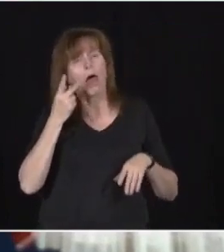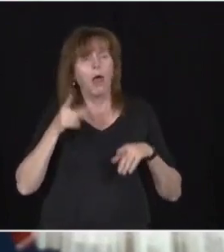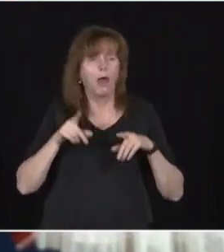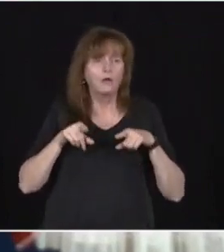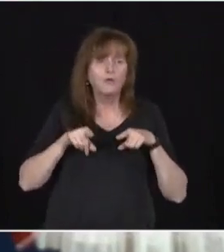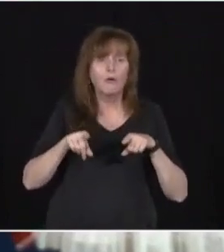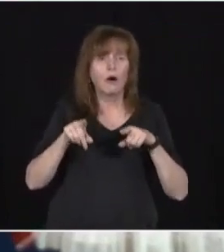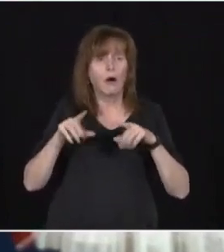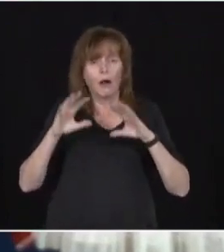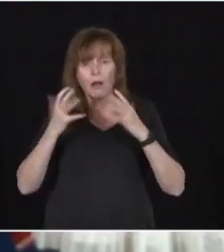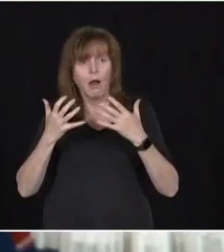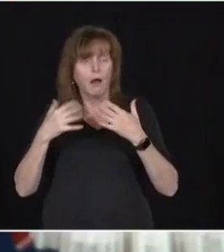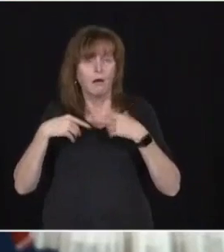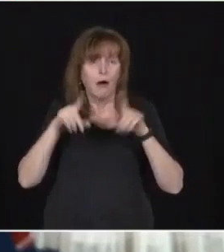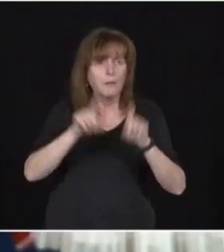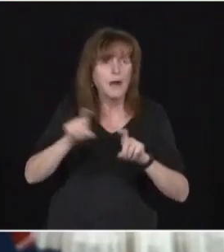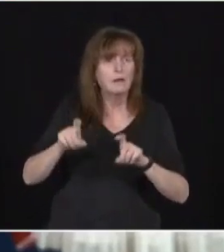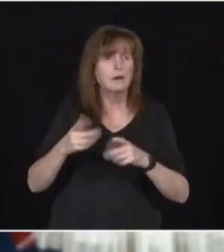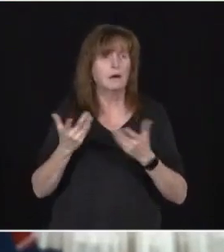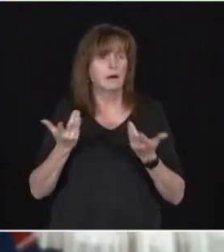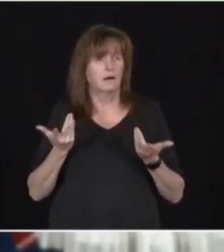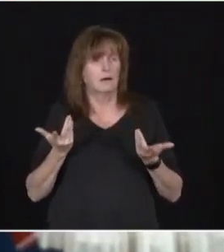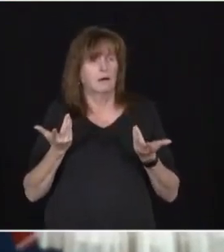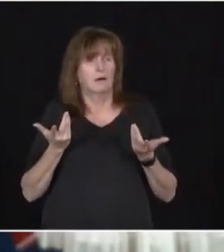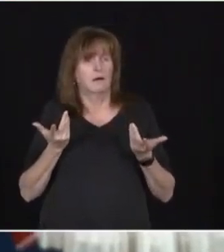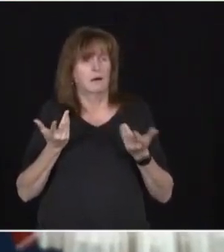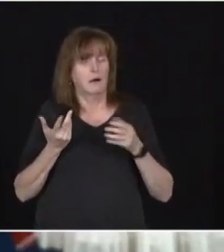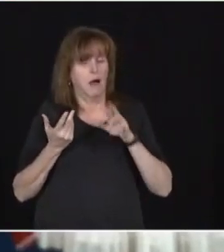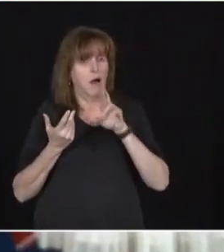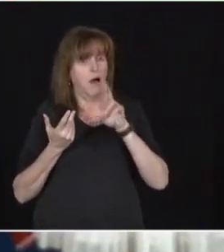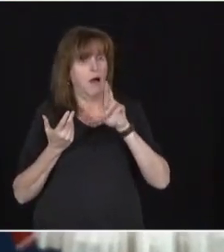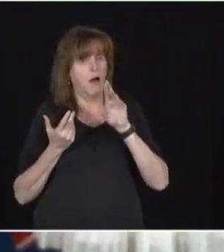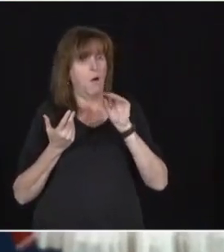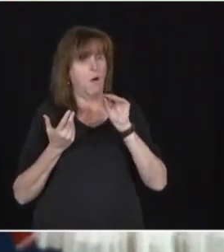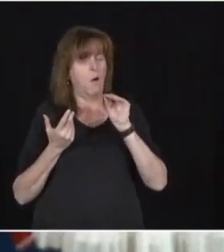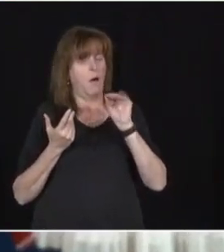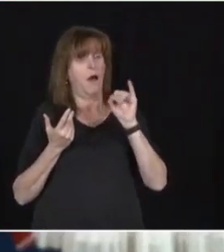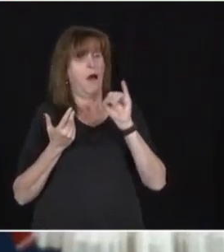When we look at our cognition, for some weeks, given the risk profile, our decision was